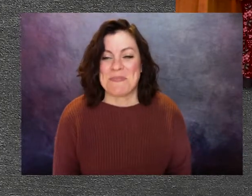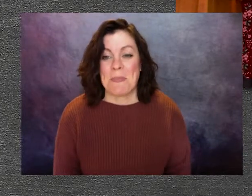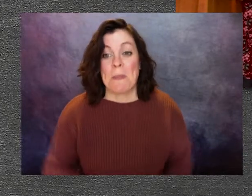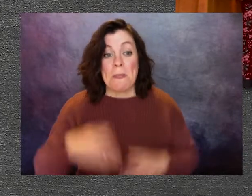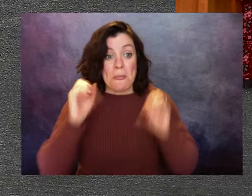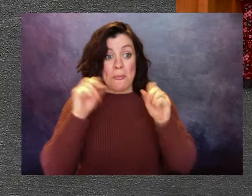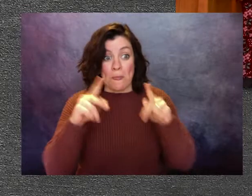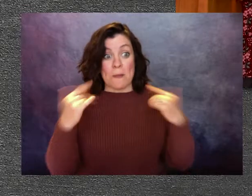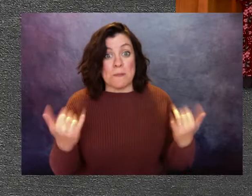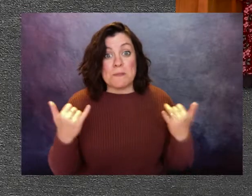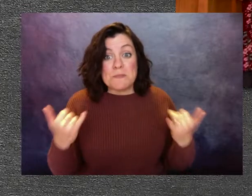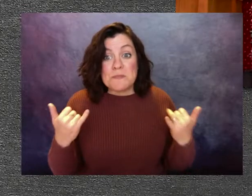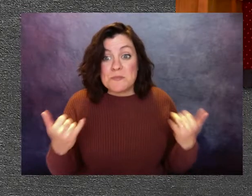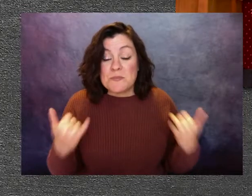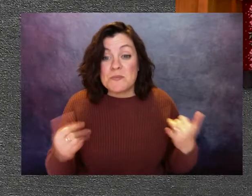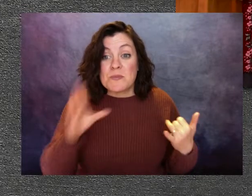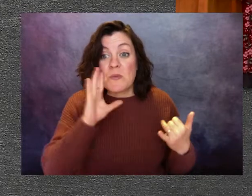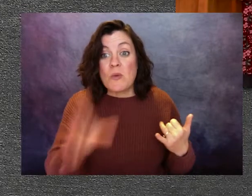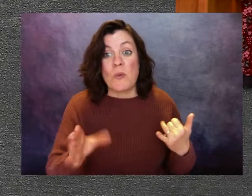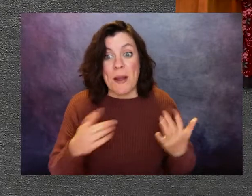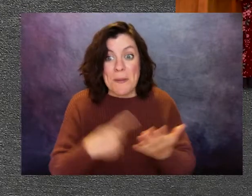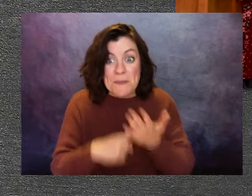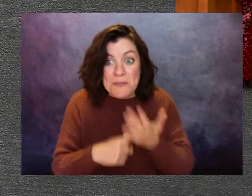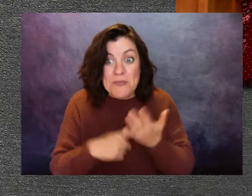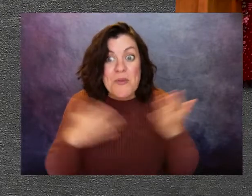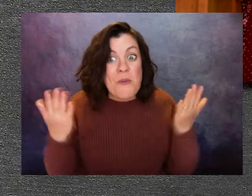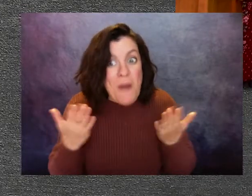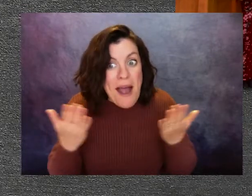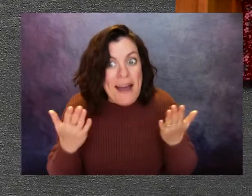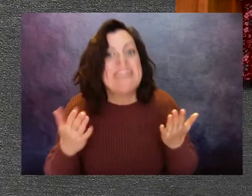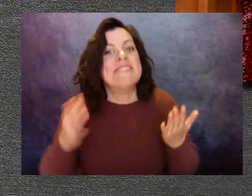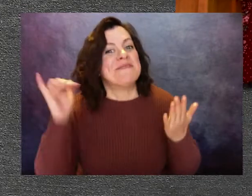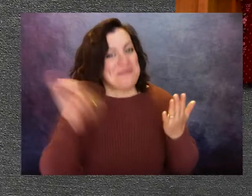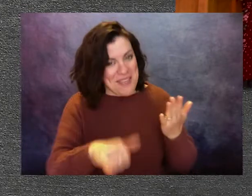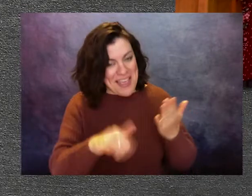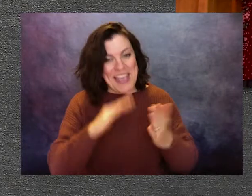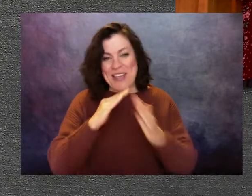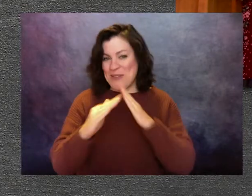we are going to talk all about community helpers and to get